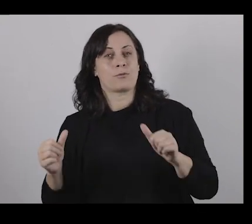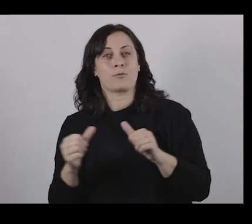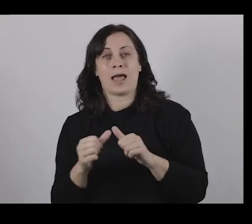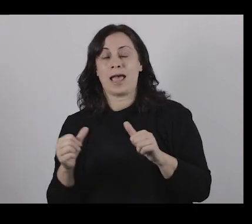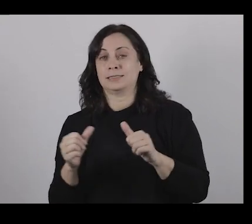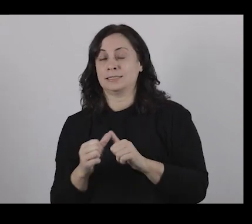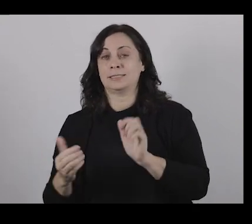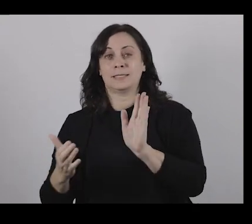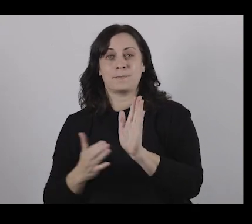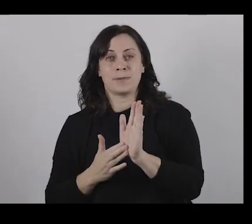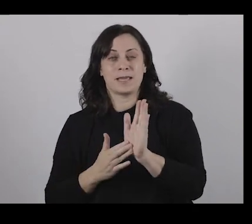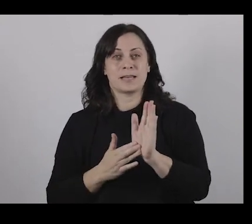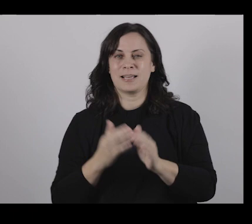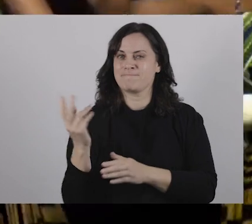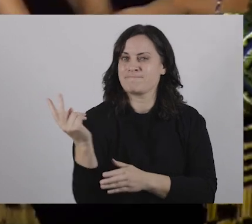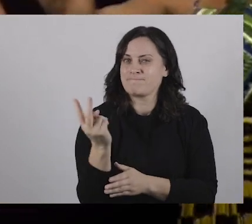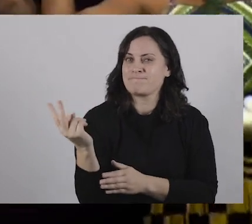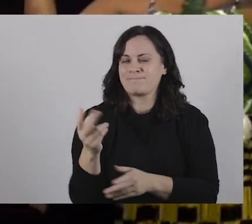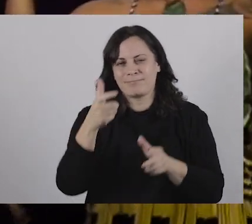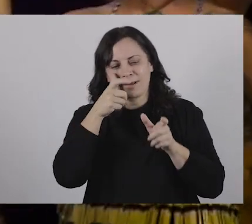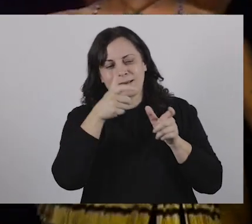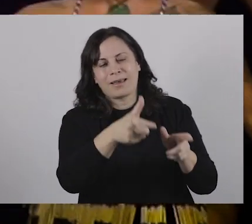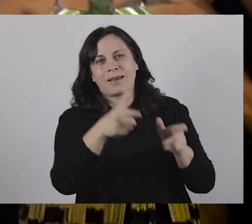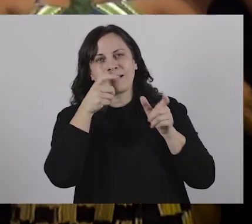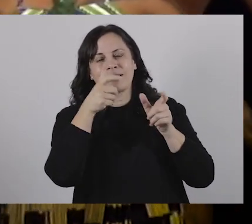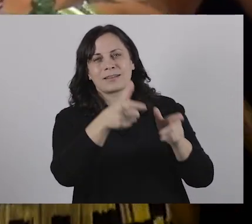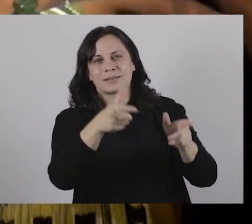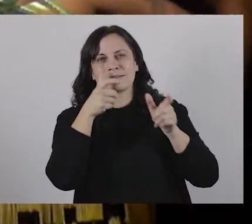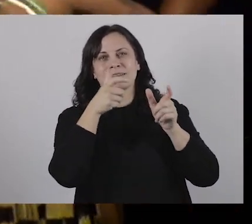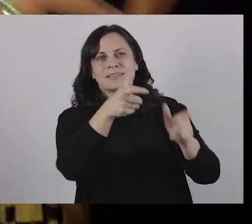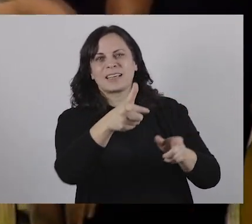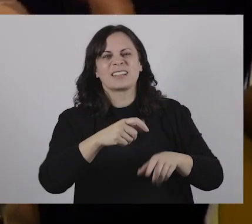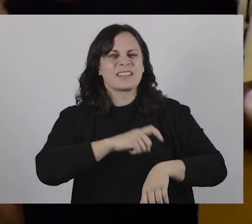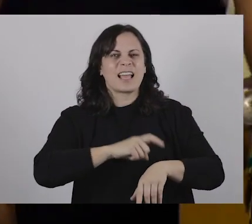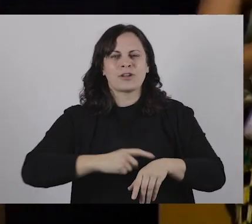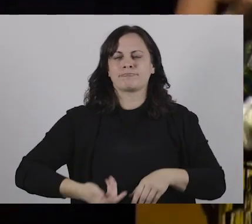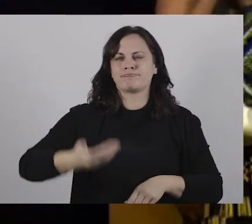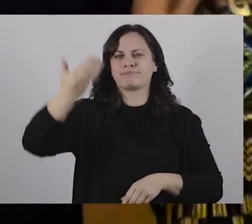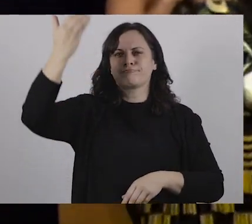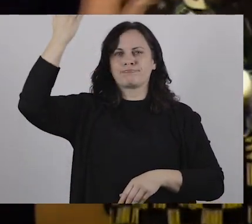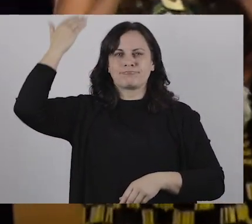Auntie Nen also cared for him when he was a child...